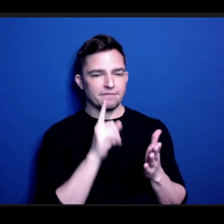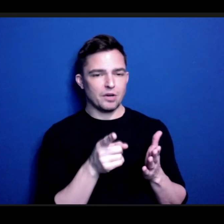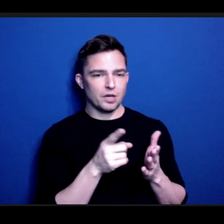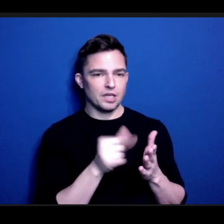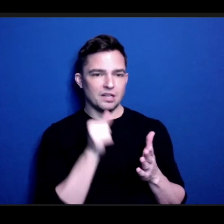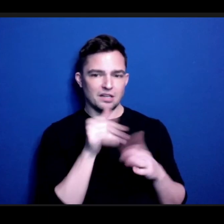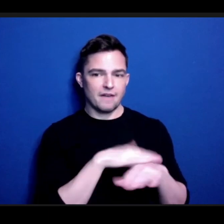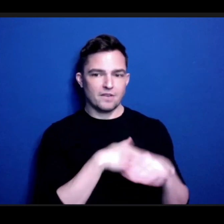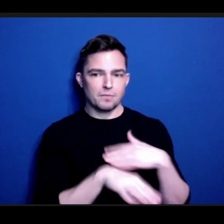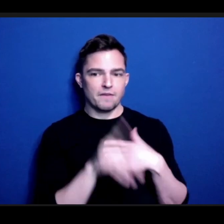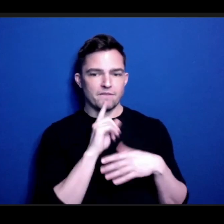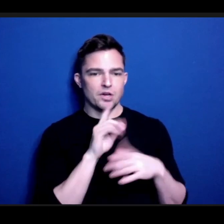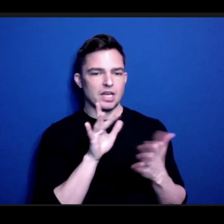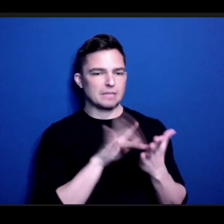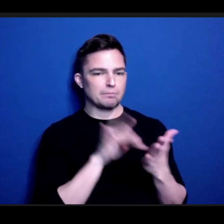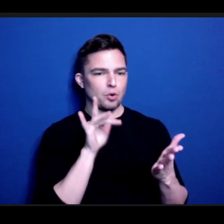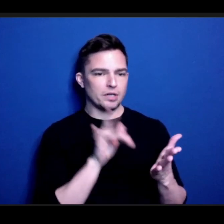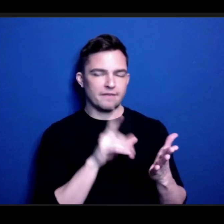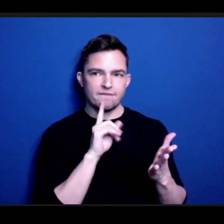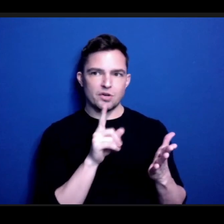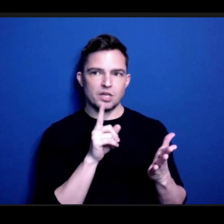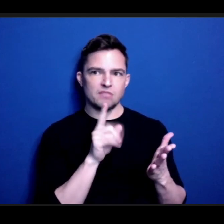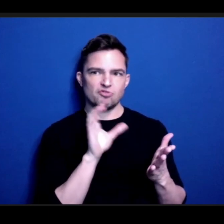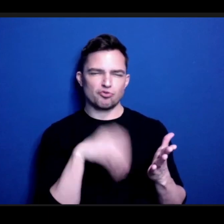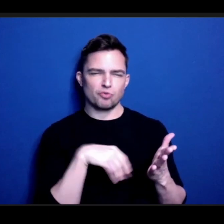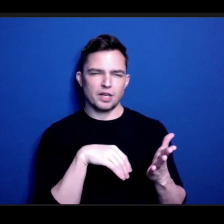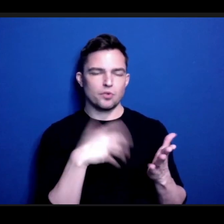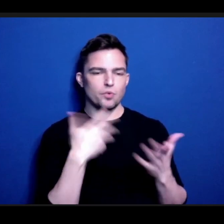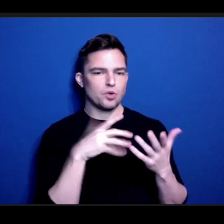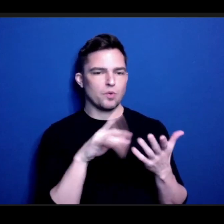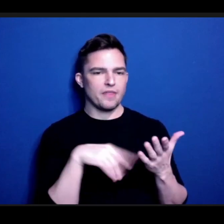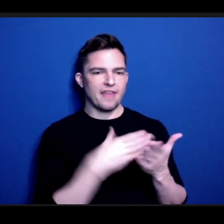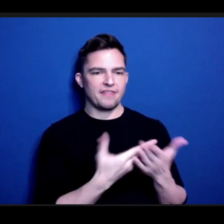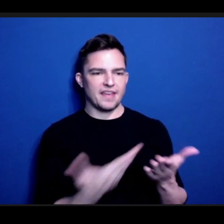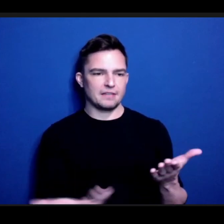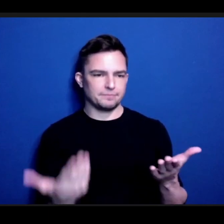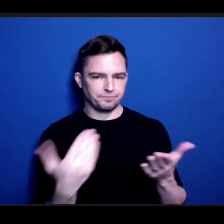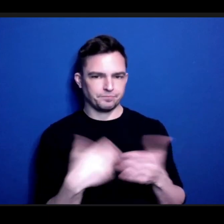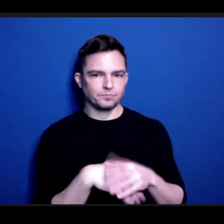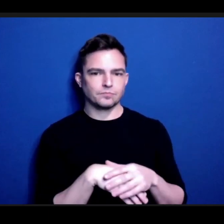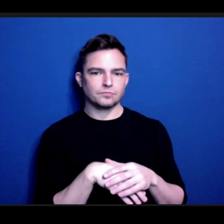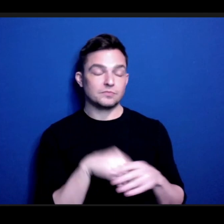It's very exploitative. It's very strange. We don't want this thing. It's very violent.